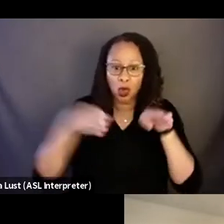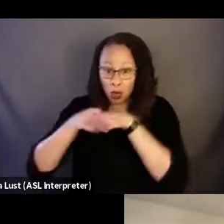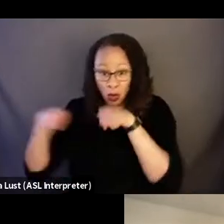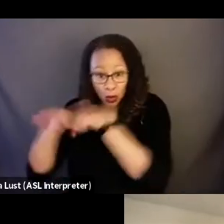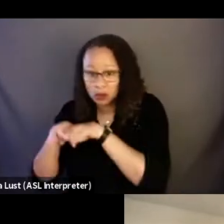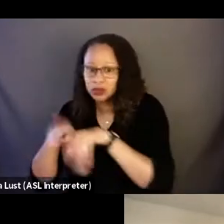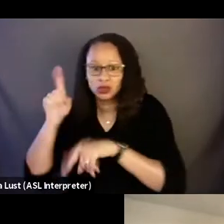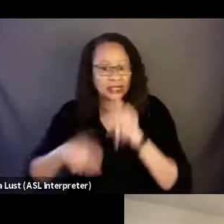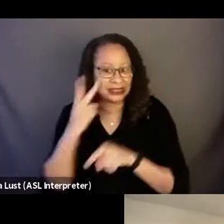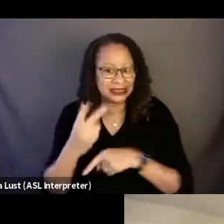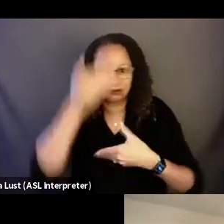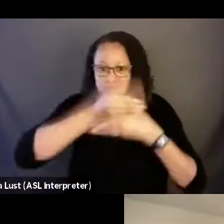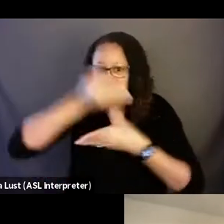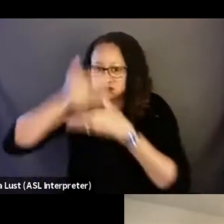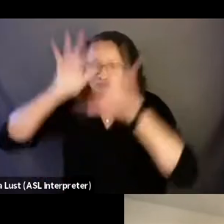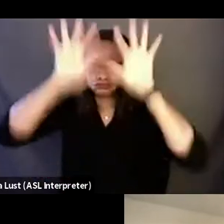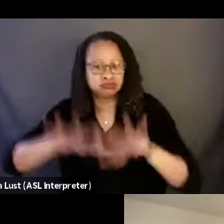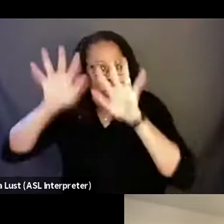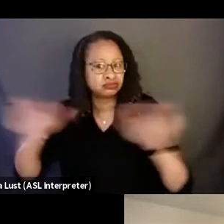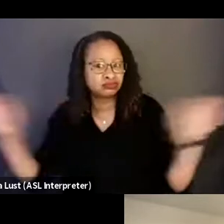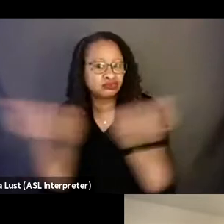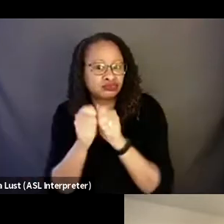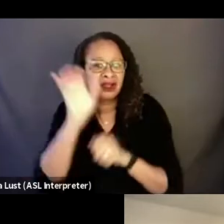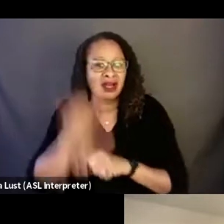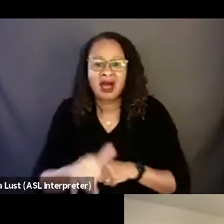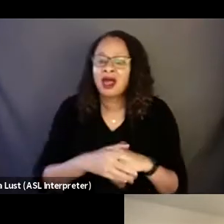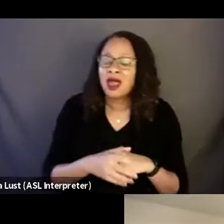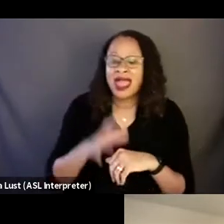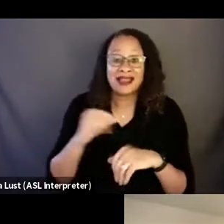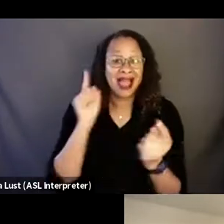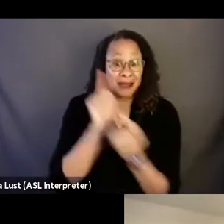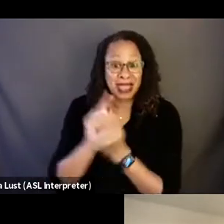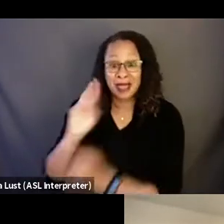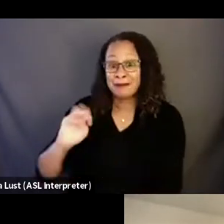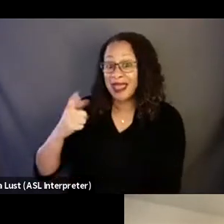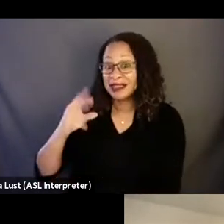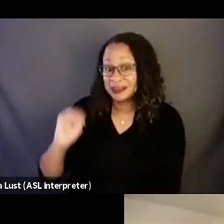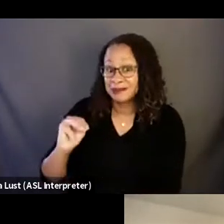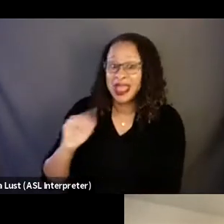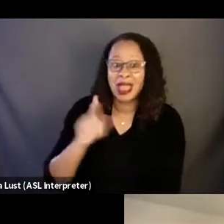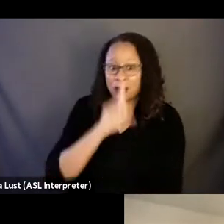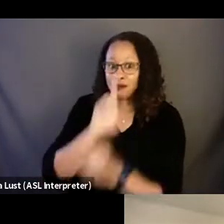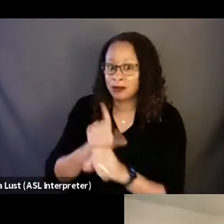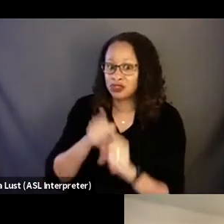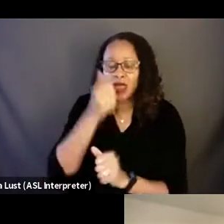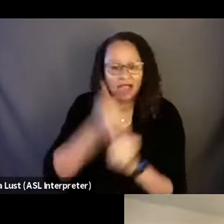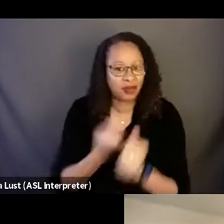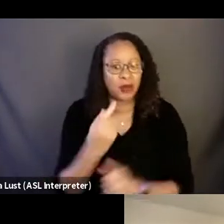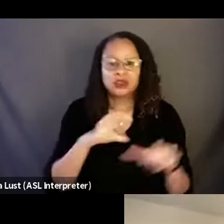behind those closed curtains. And made the promise to him that we were making to everybody, which is that we would do everything that we could do